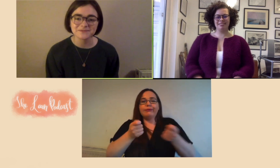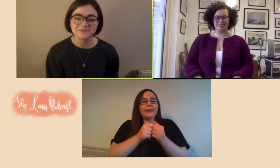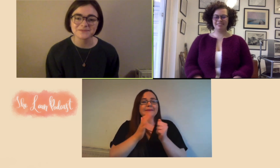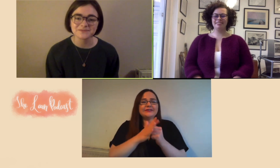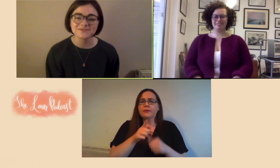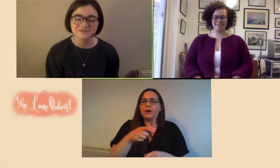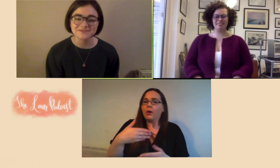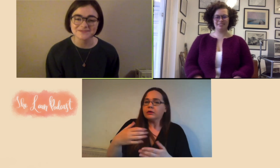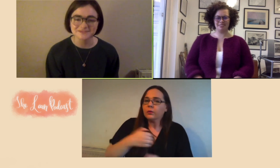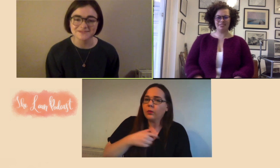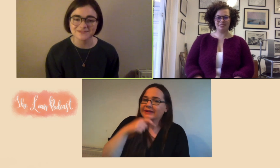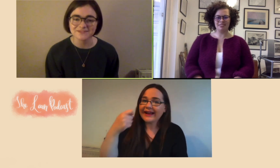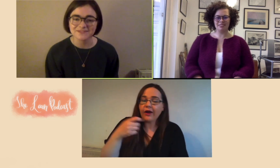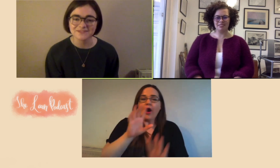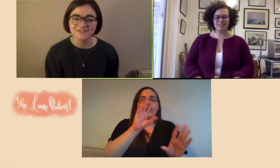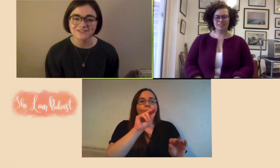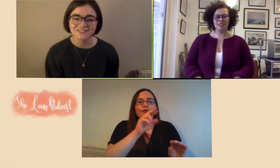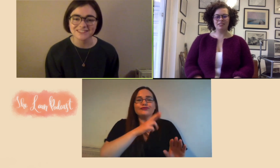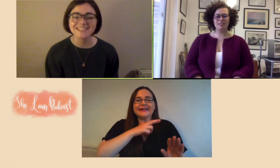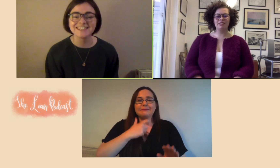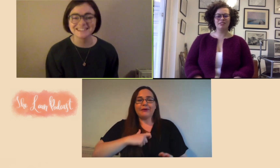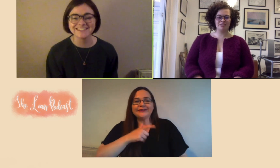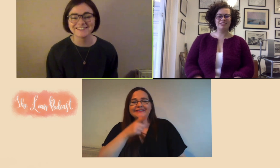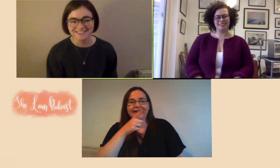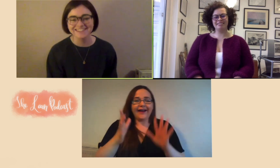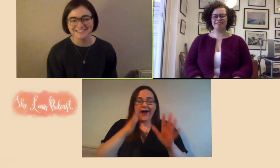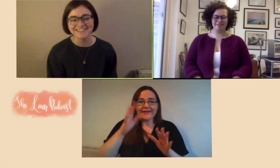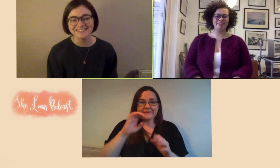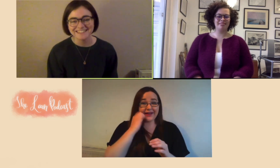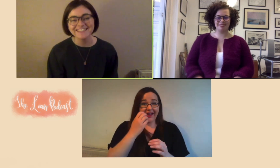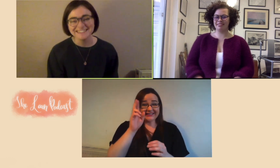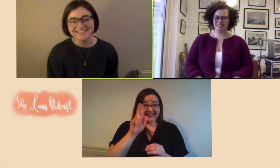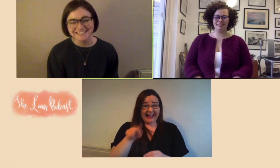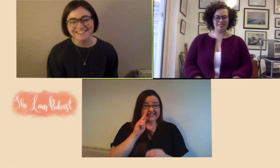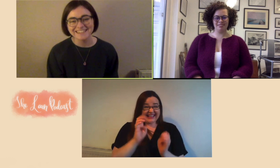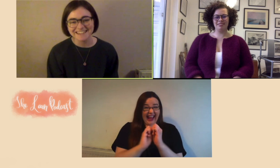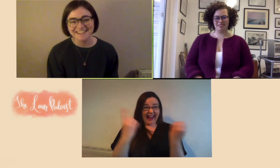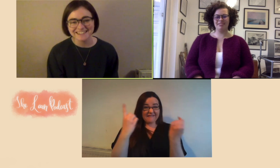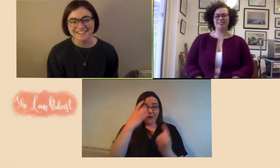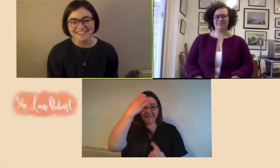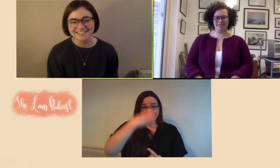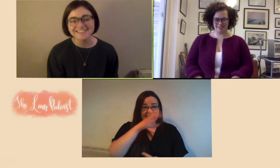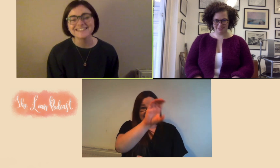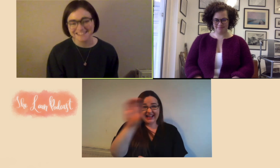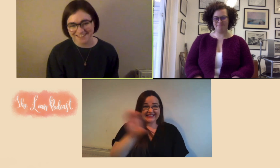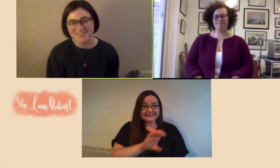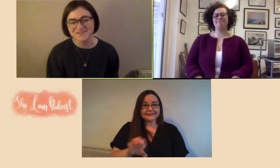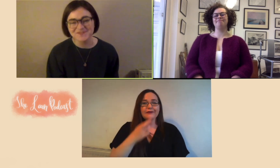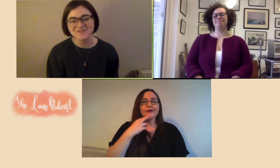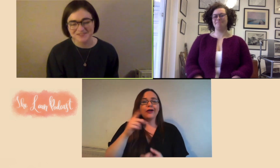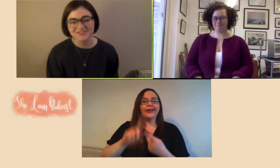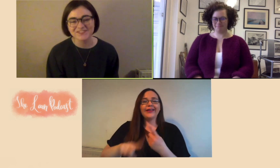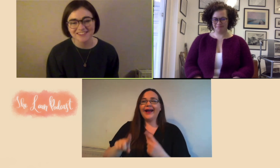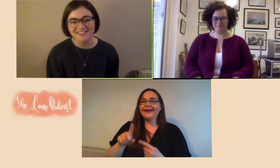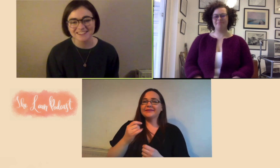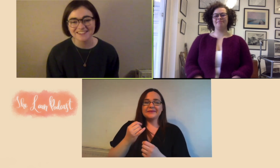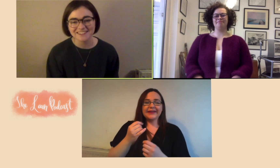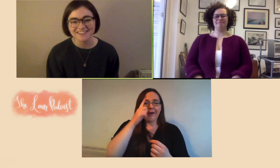or the person who's kind of facilitating the meeting might say oh, sorry, somebody's trying to speak now but no, it's just that kind of casual chat. And I think it's cause everyone's faces